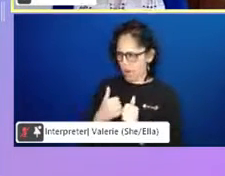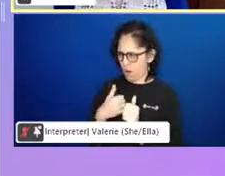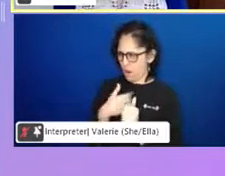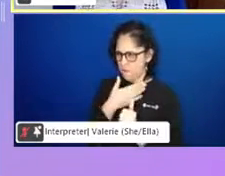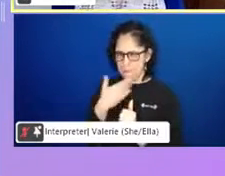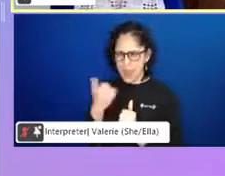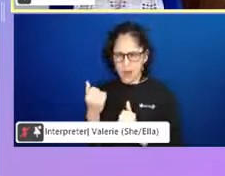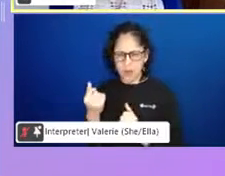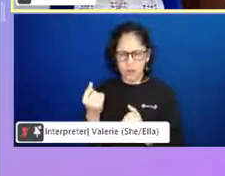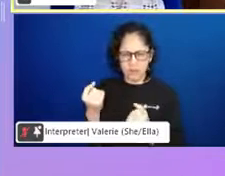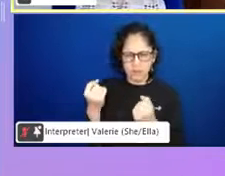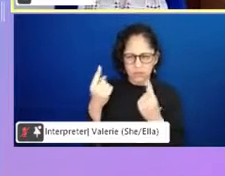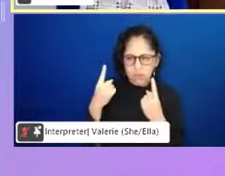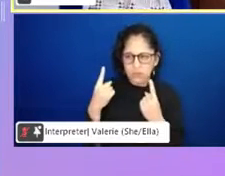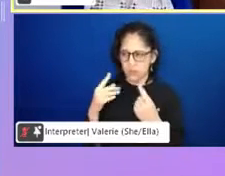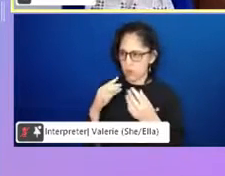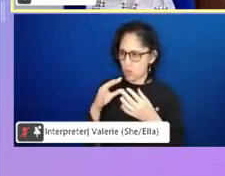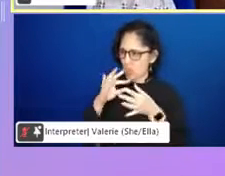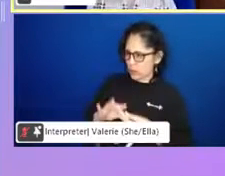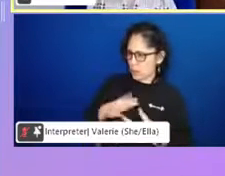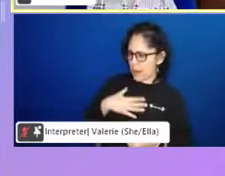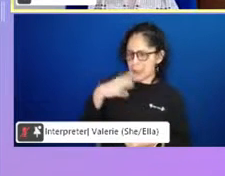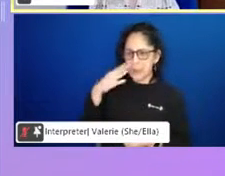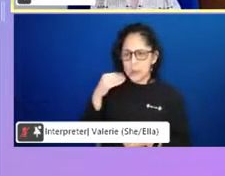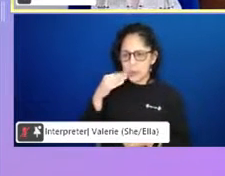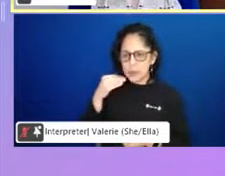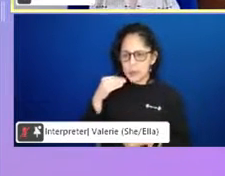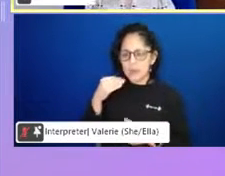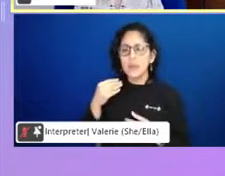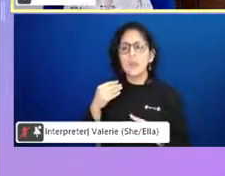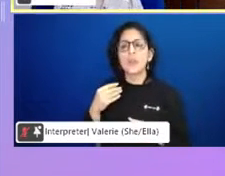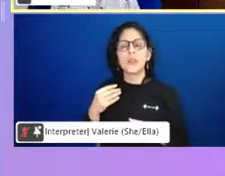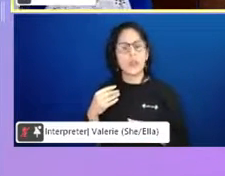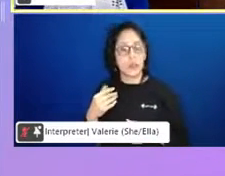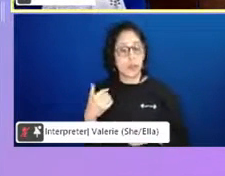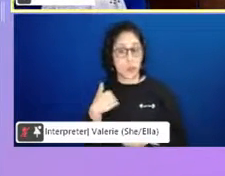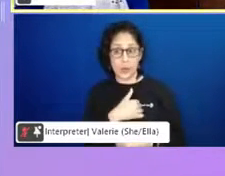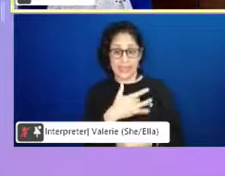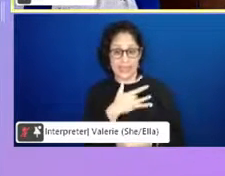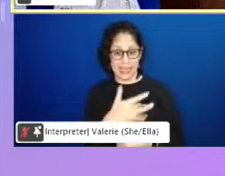well as I mentioned earlier we tend to use our own abilities and needs to build experiences